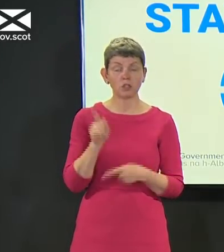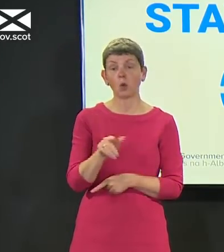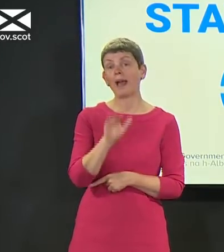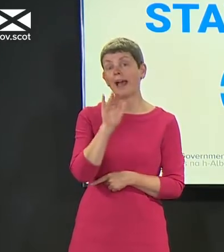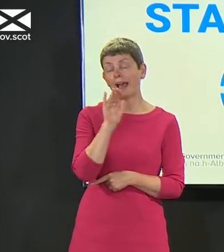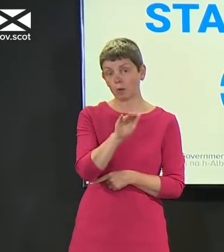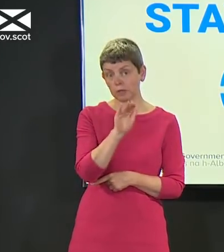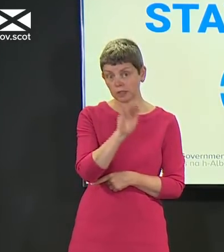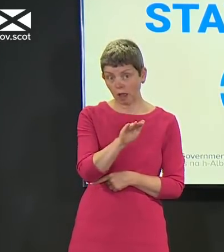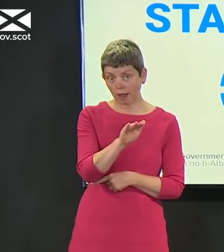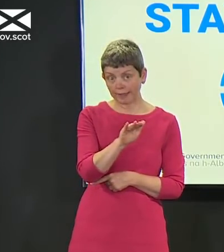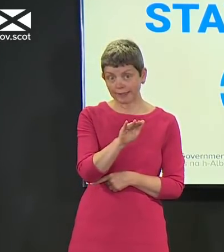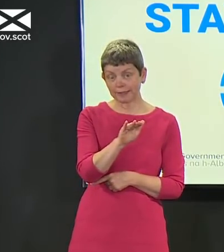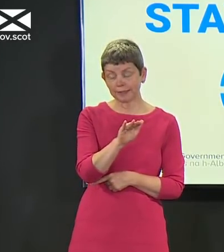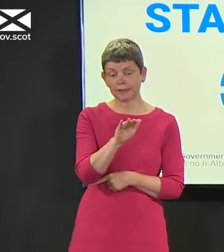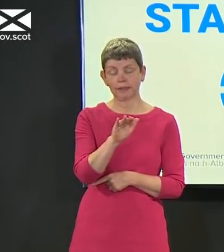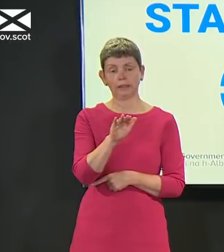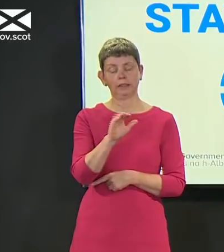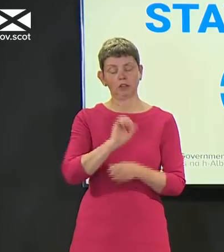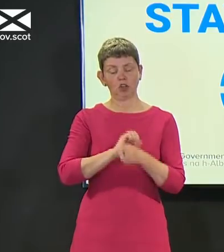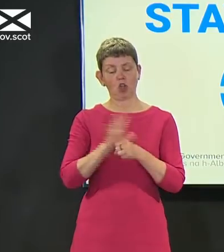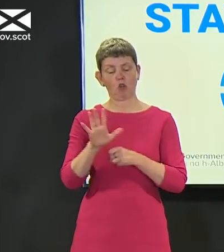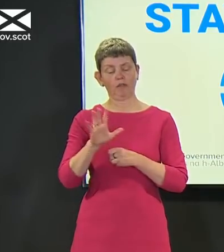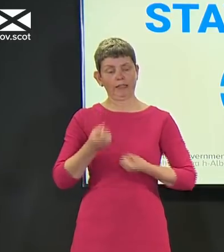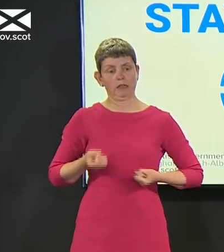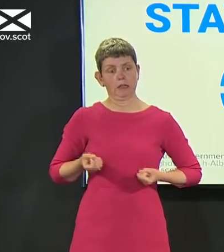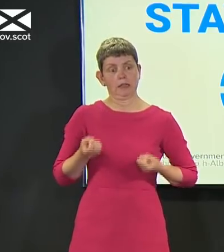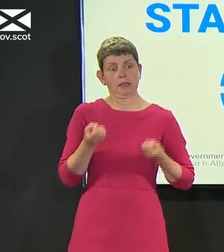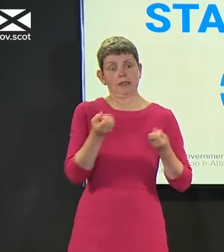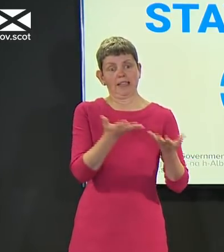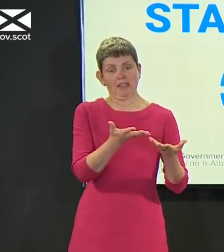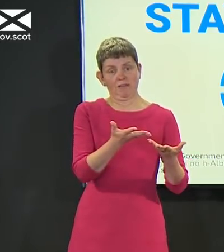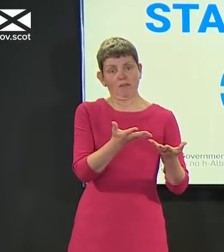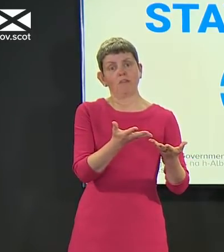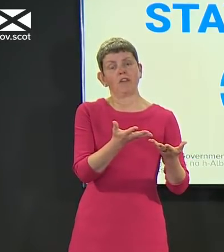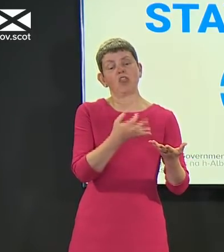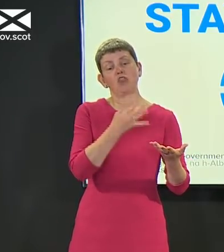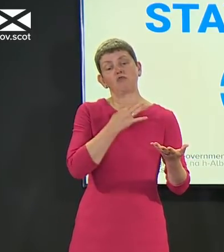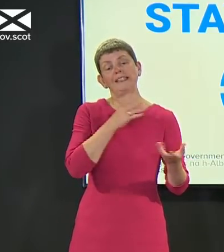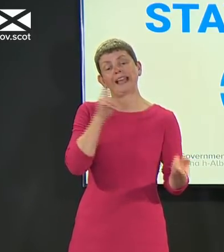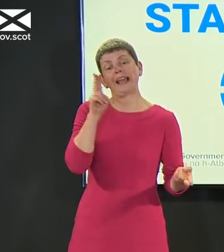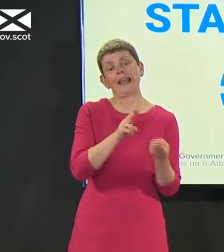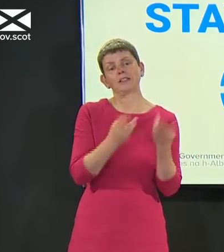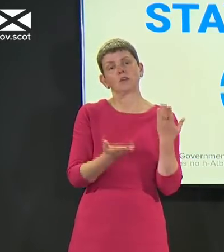rest of transmission are lower than they are indoors but you know where you have alcohol